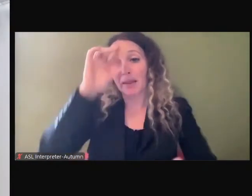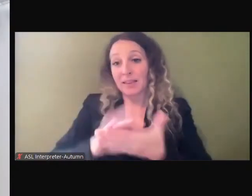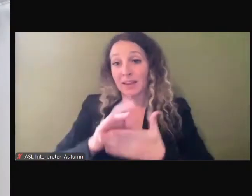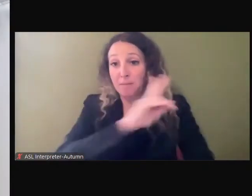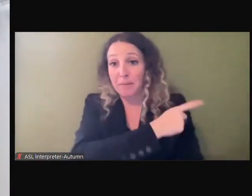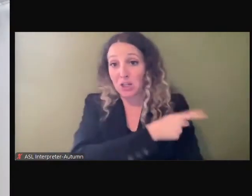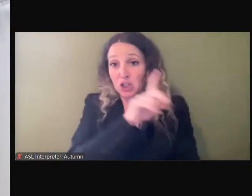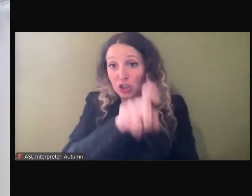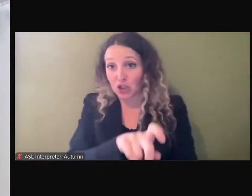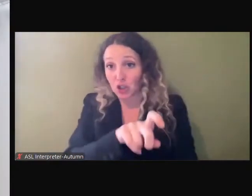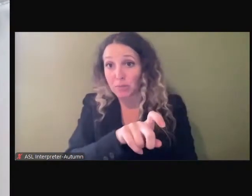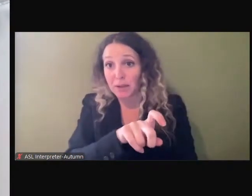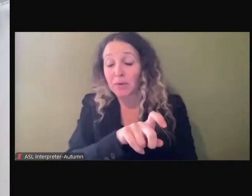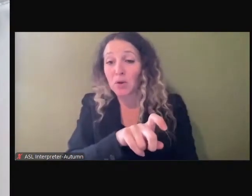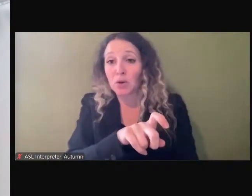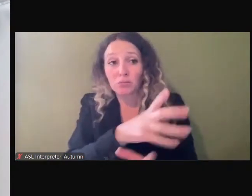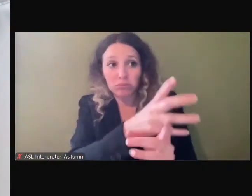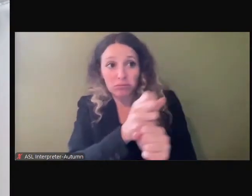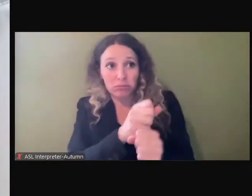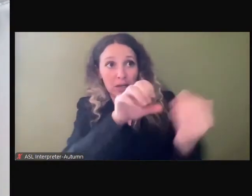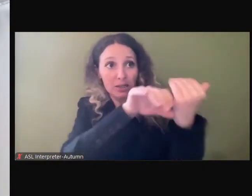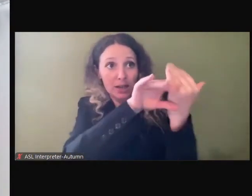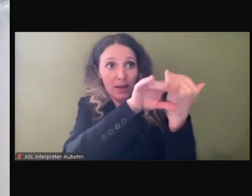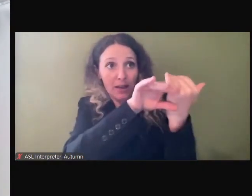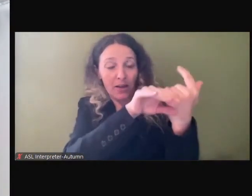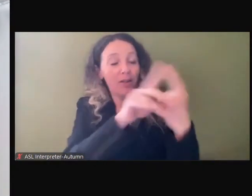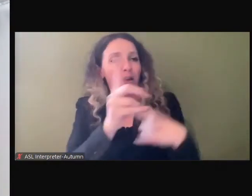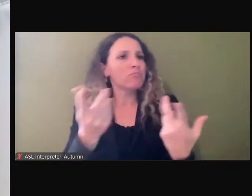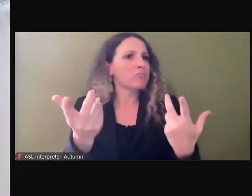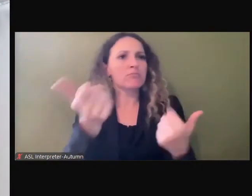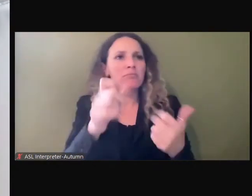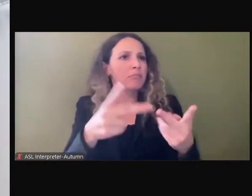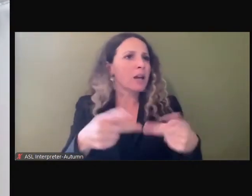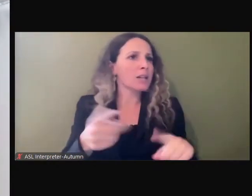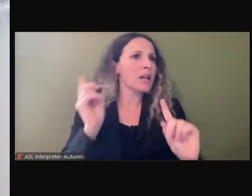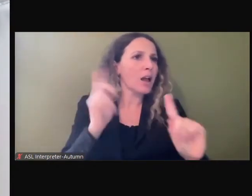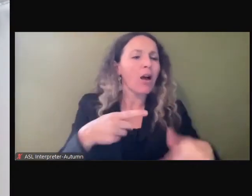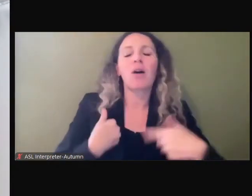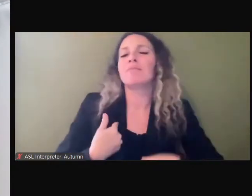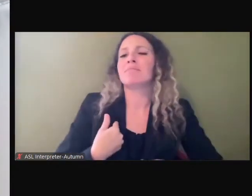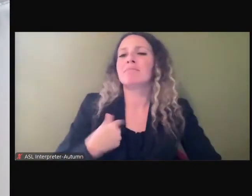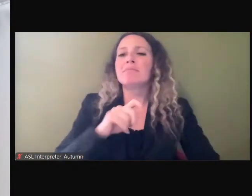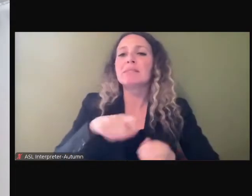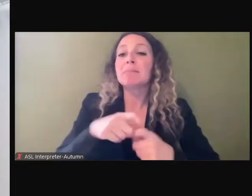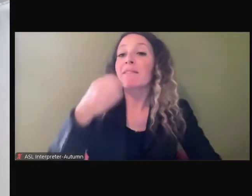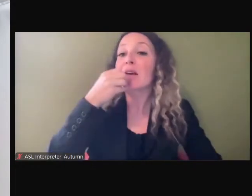able to receive telehealth care no matter where they are, particularly at home.